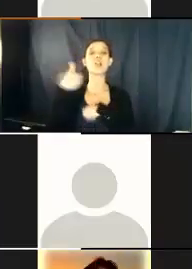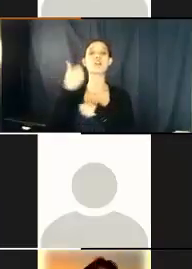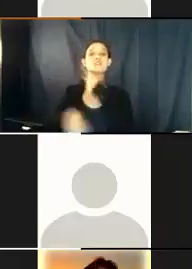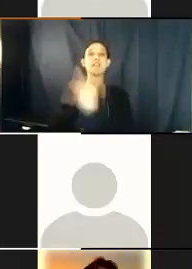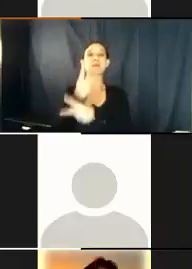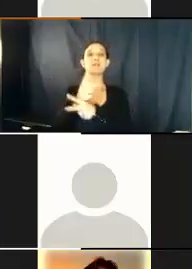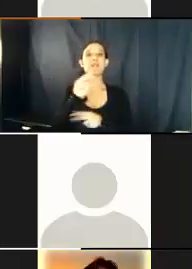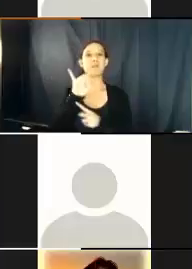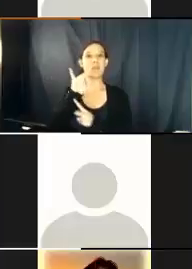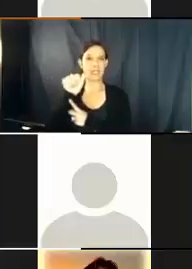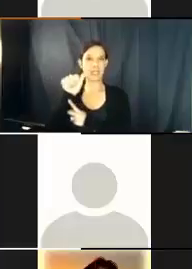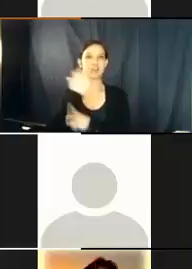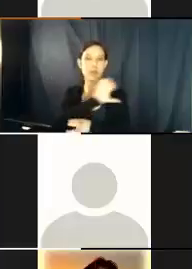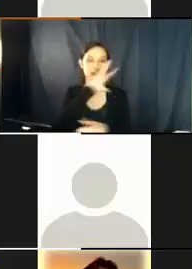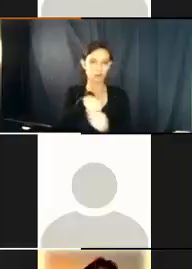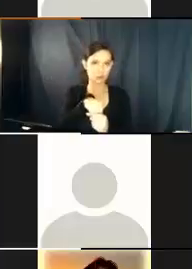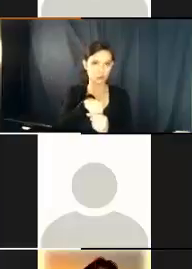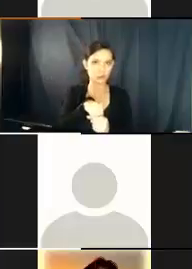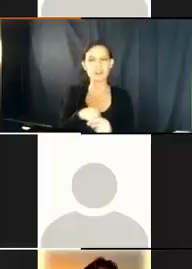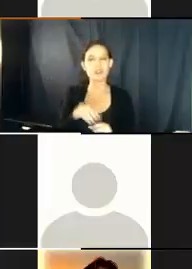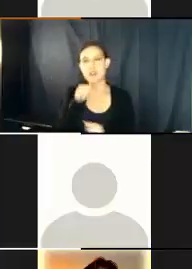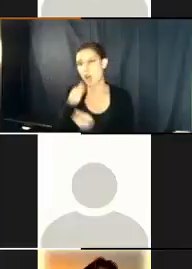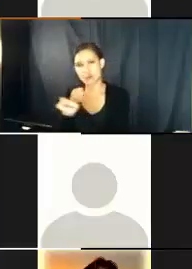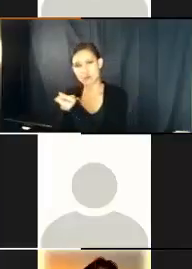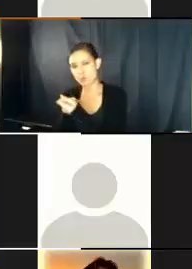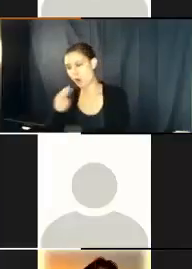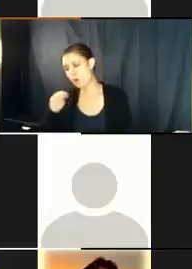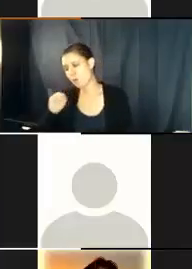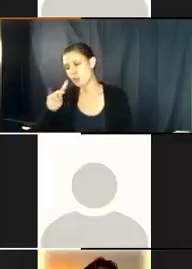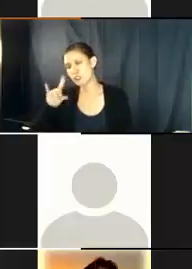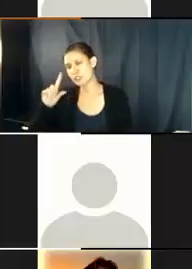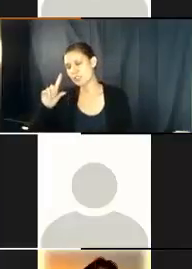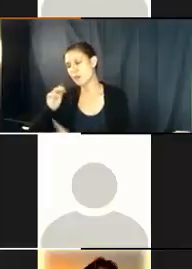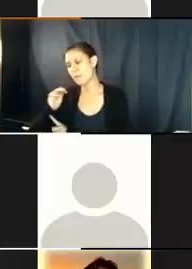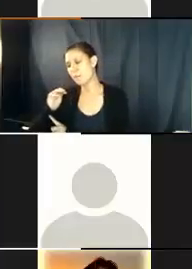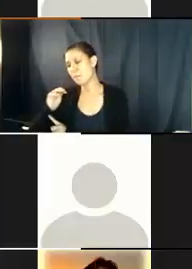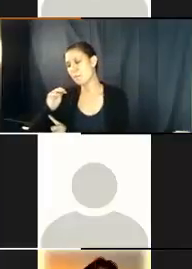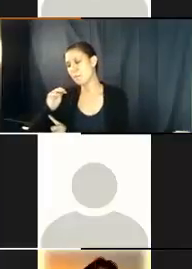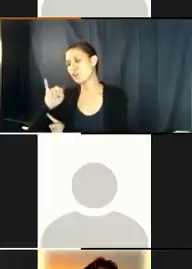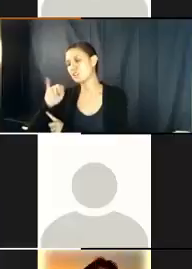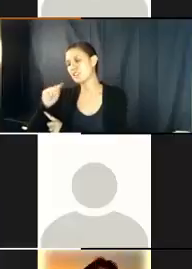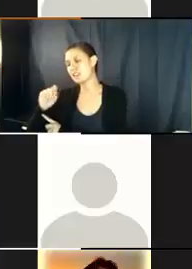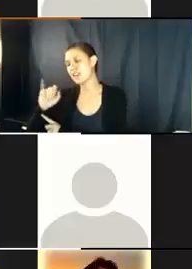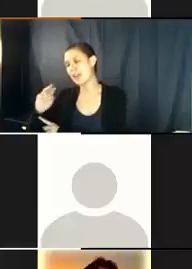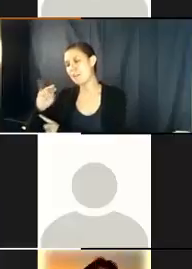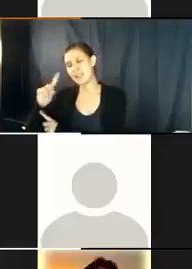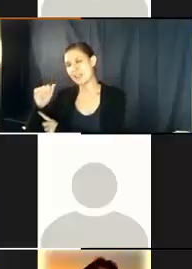Not for the sake of multimedia because there's a limit to bells and whistles that need to be built to help students.